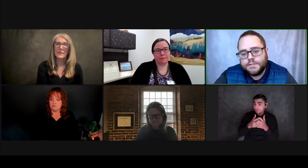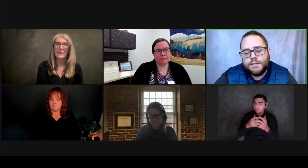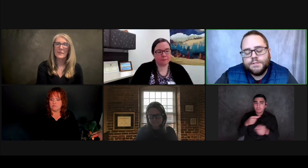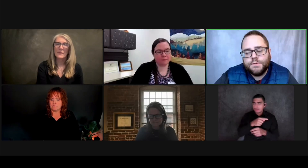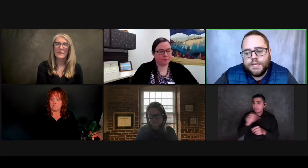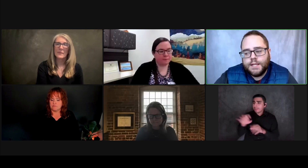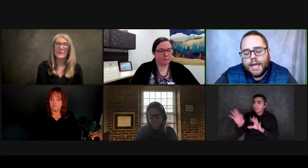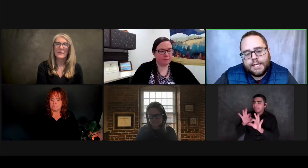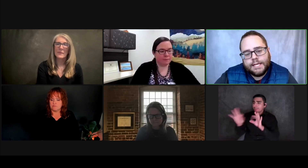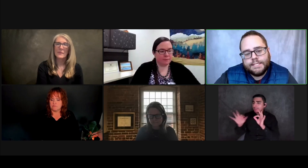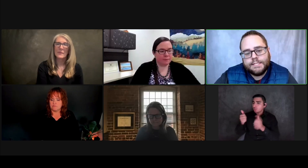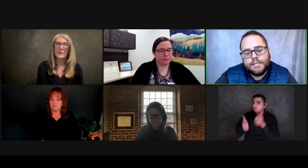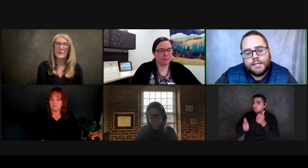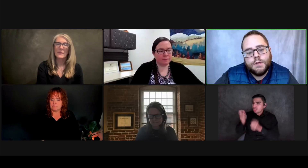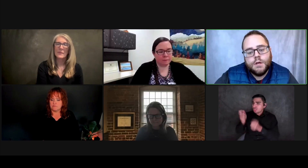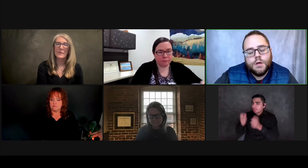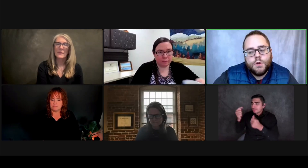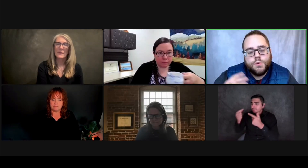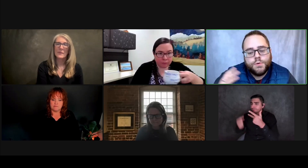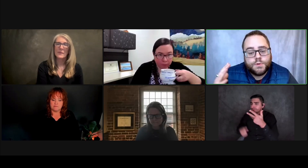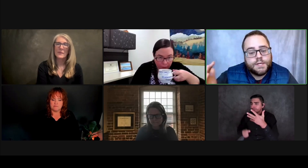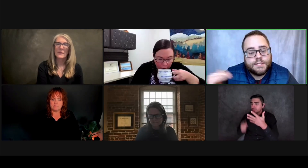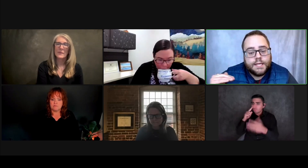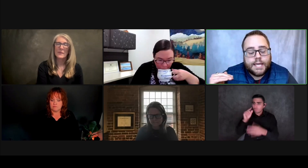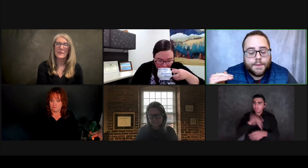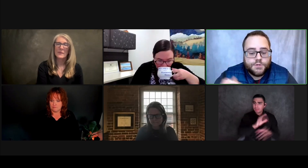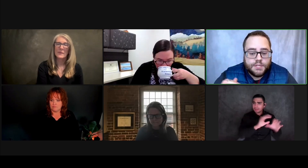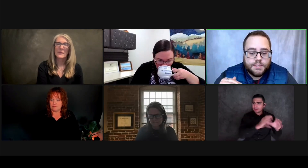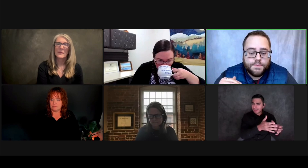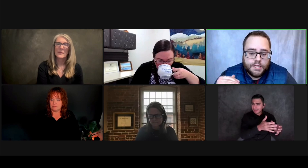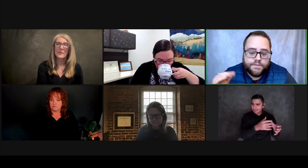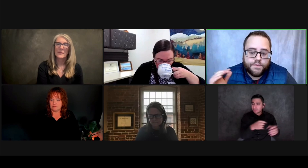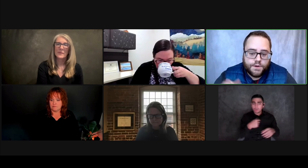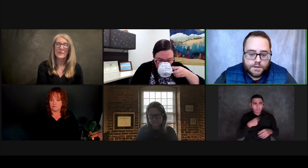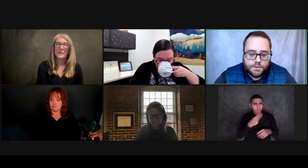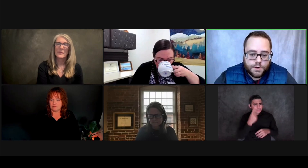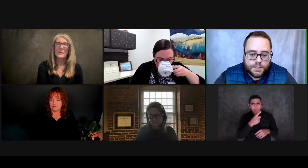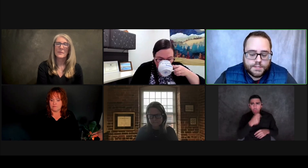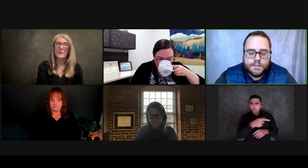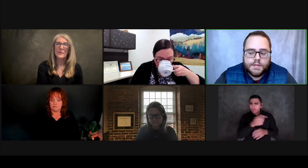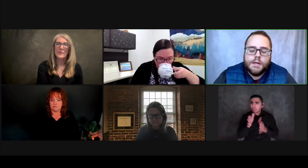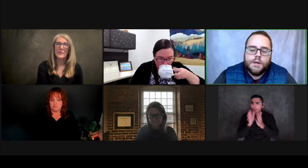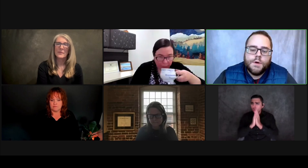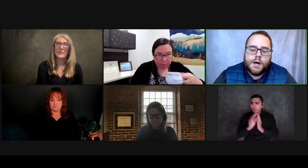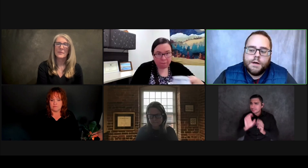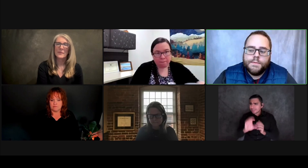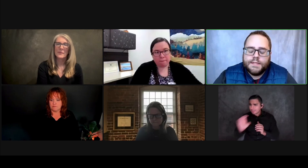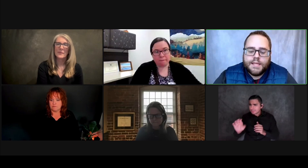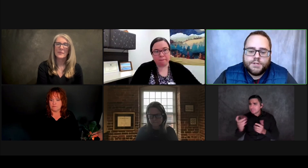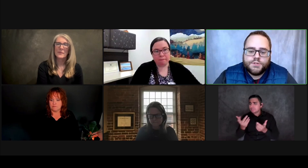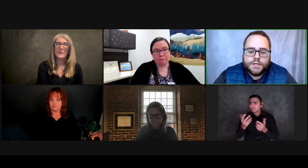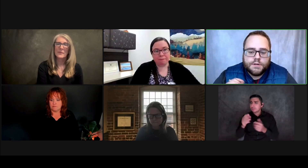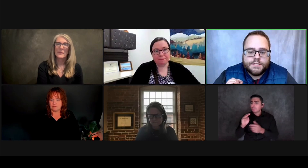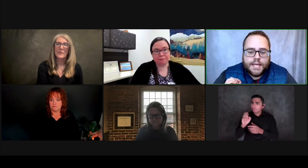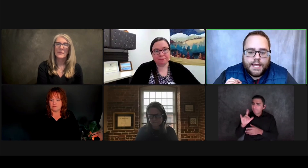And so then I can see who is requesting captioned media for their course. And then that triggers a letter--